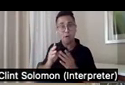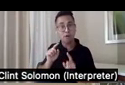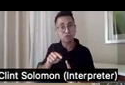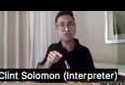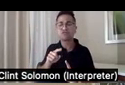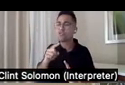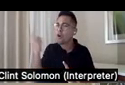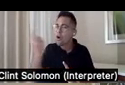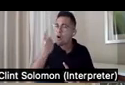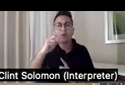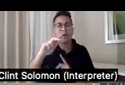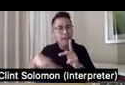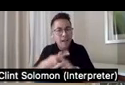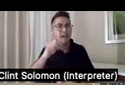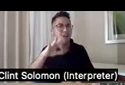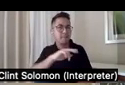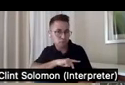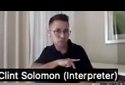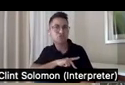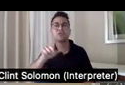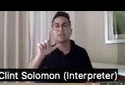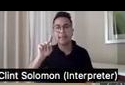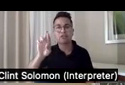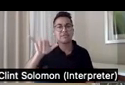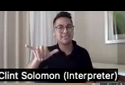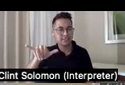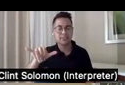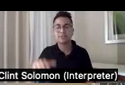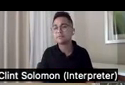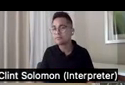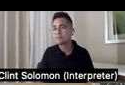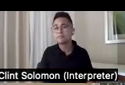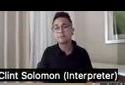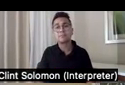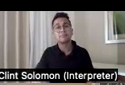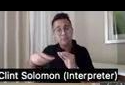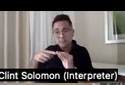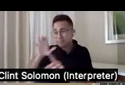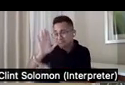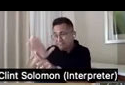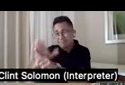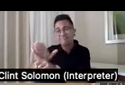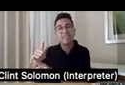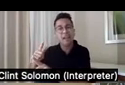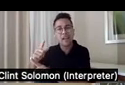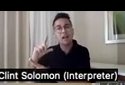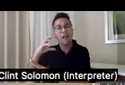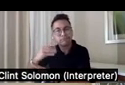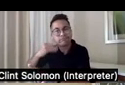of personalized literacy they are about the child's lived experiences but that isn't enough